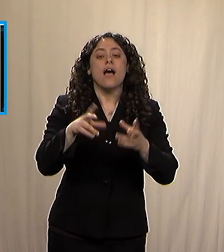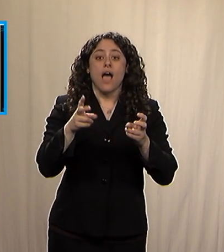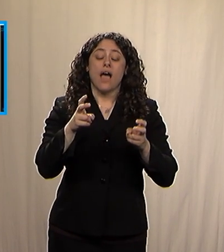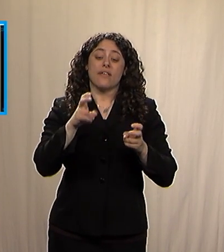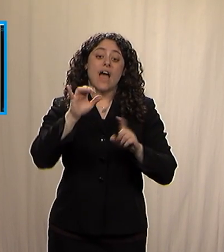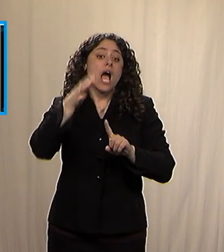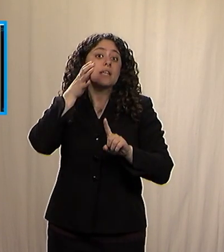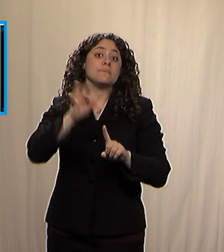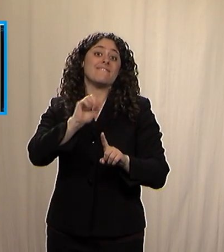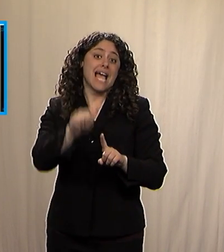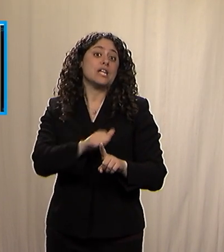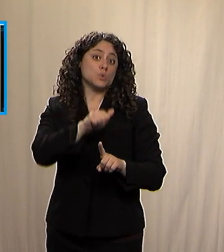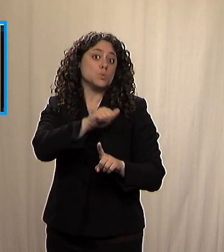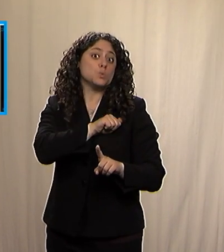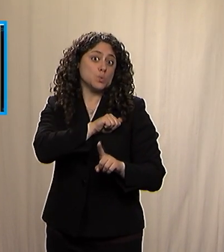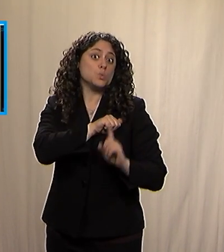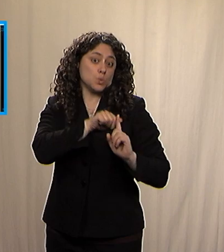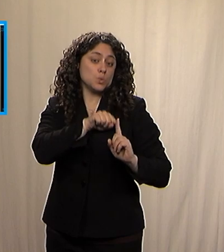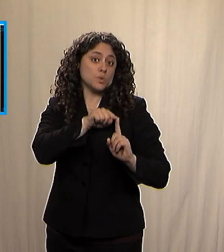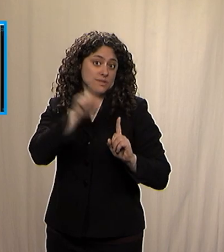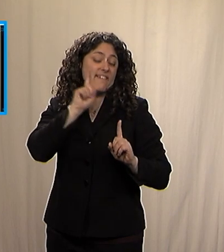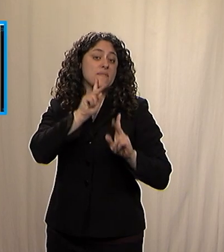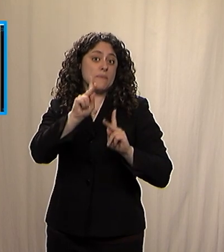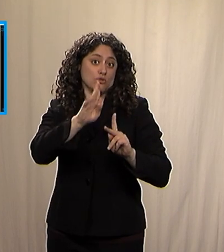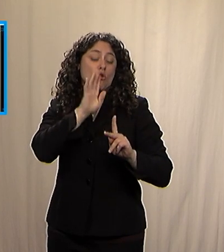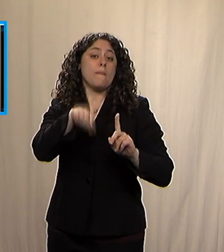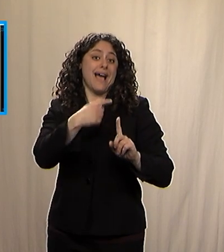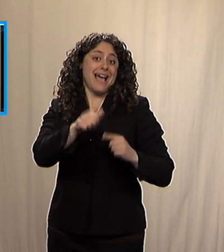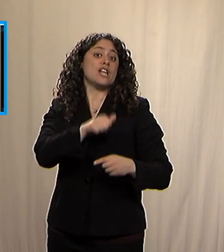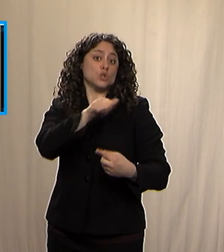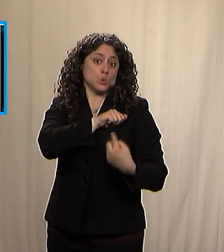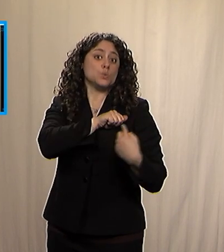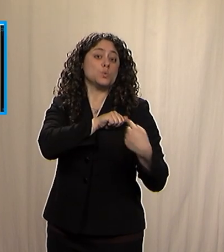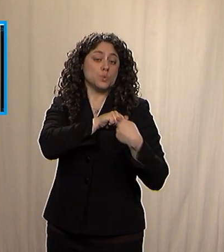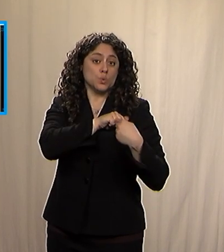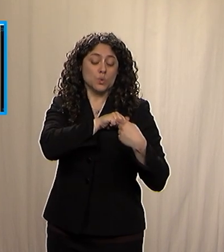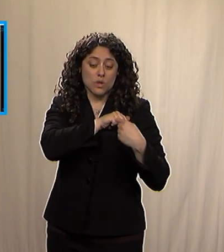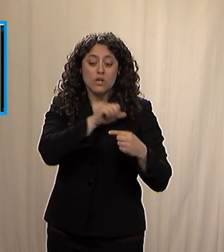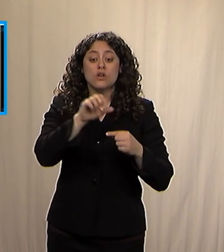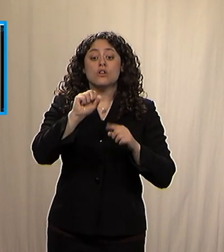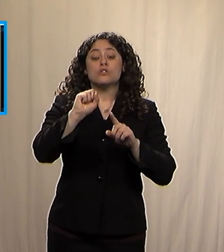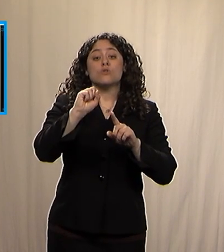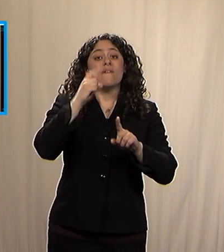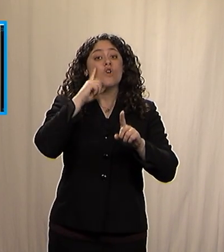Something about, maybe part of what alignment is for some deaf people is, and maybe for some hearing people,